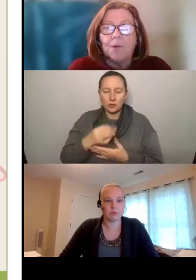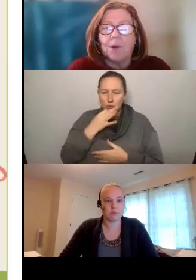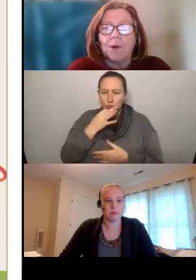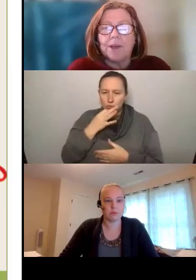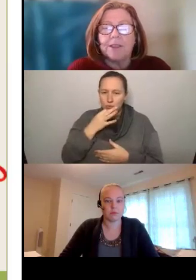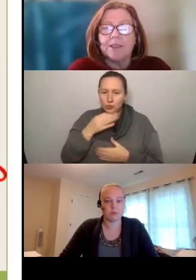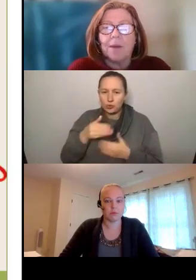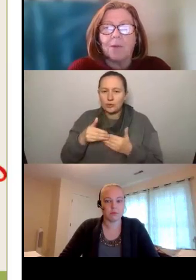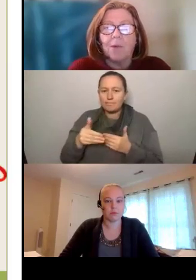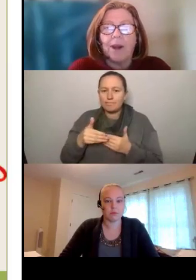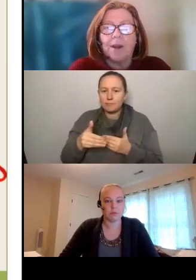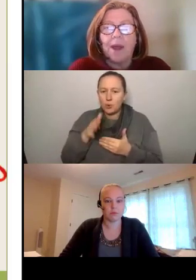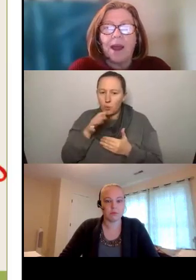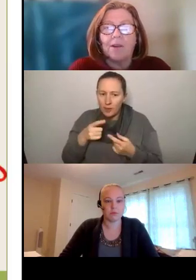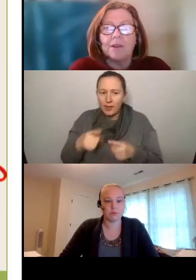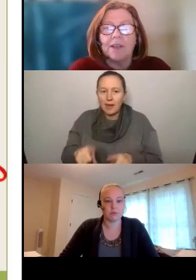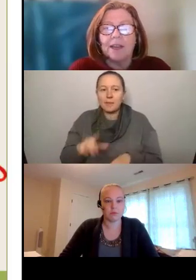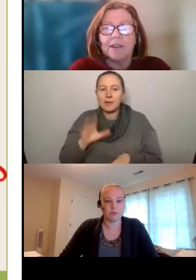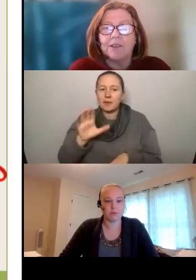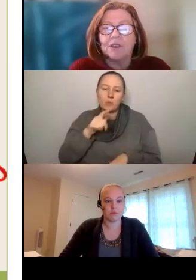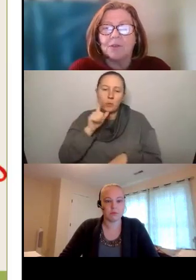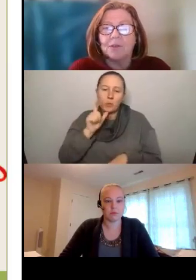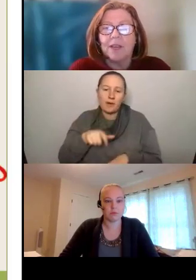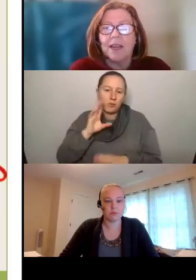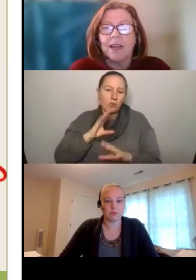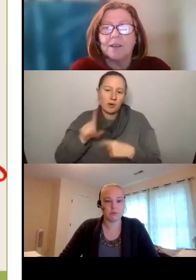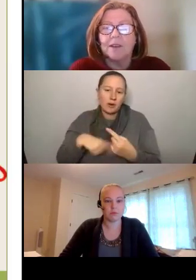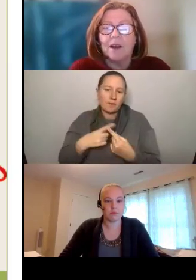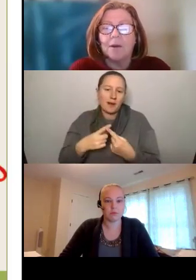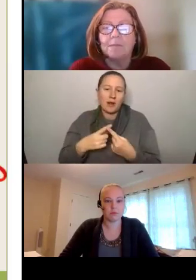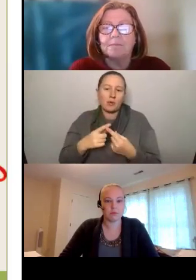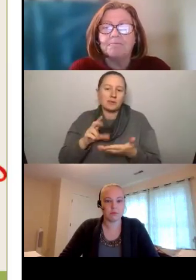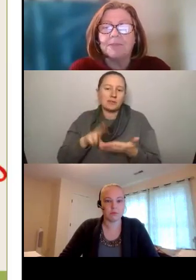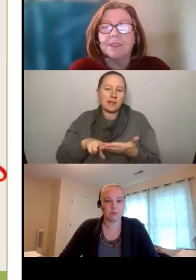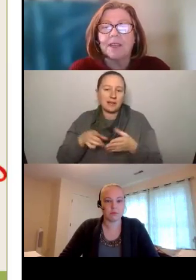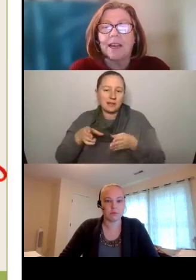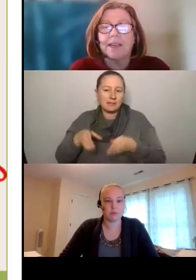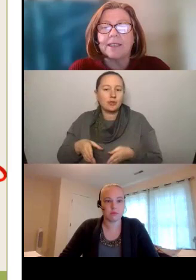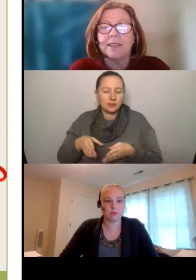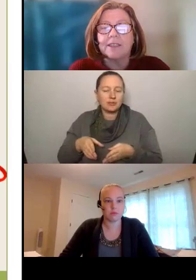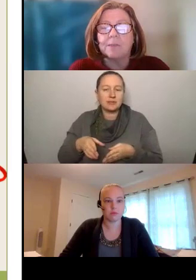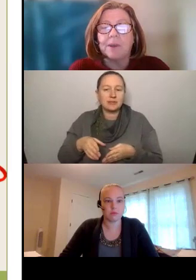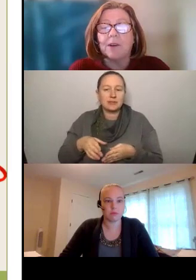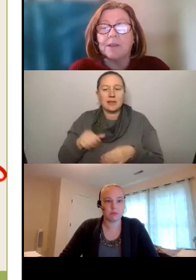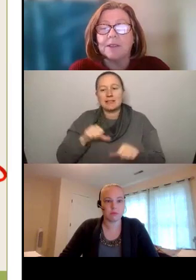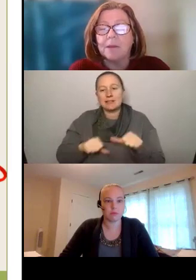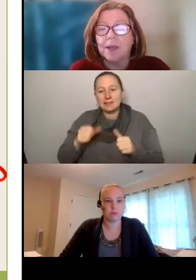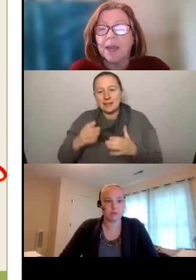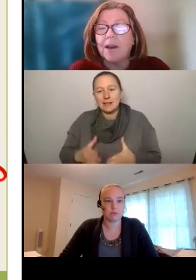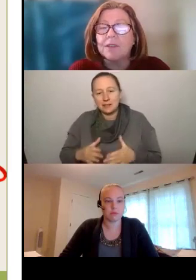we're going to stop worrying about signing officials and scientists being on the same account